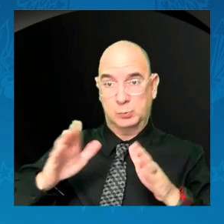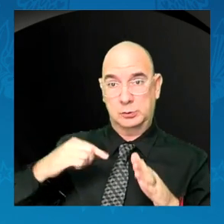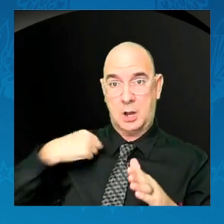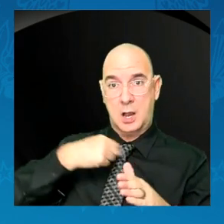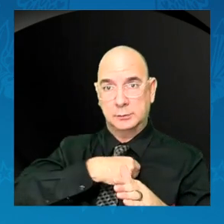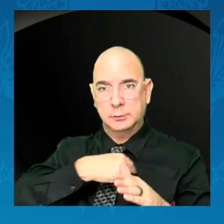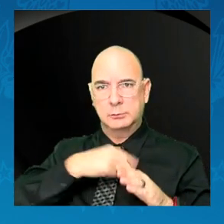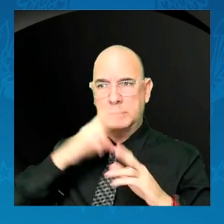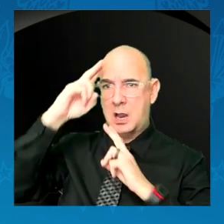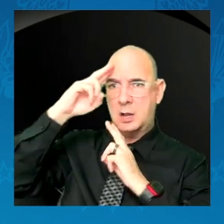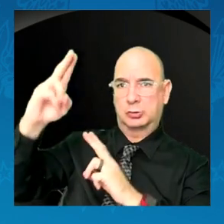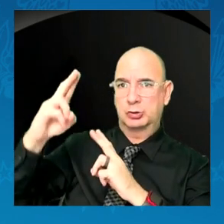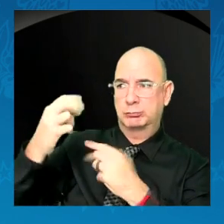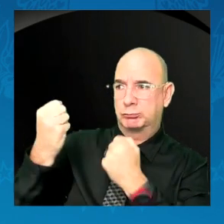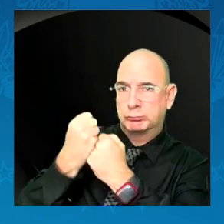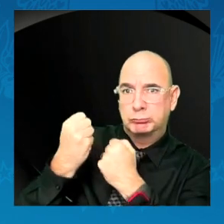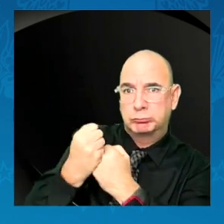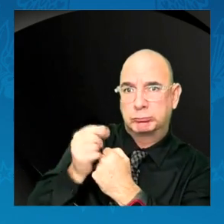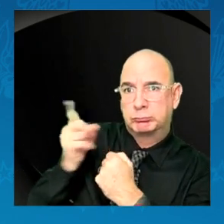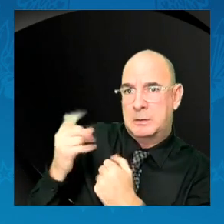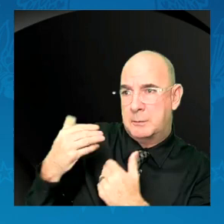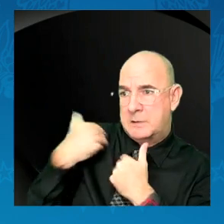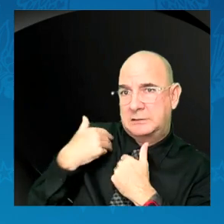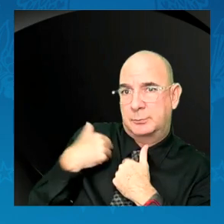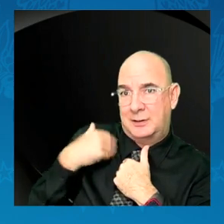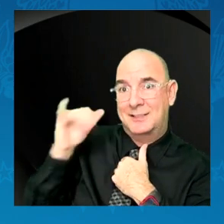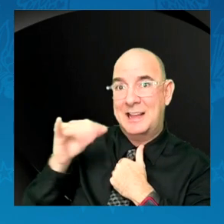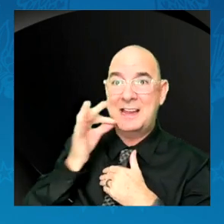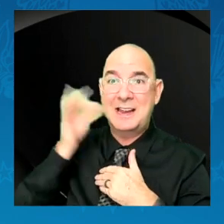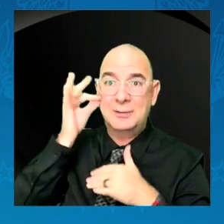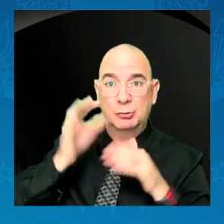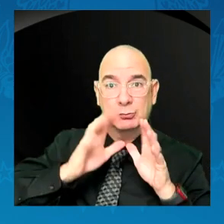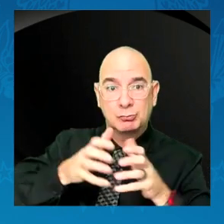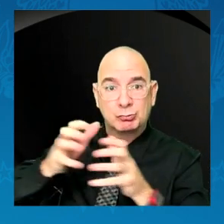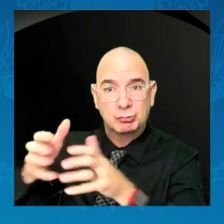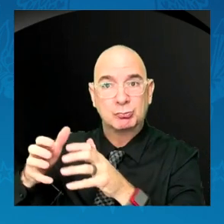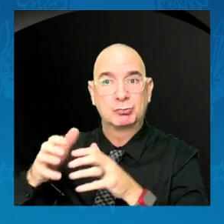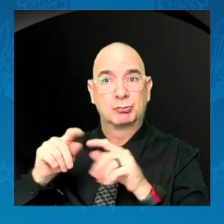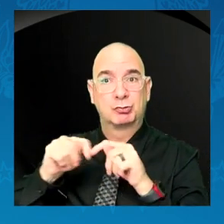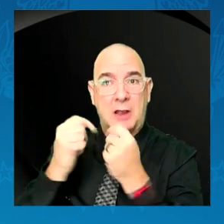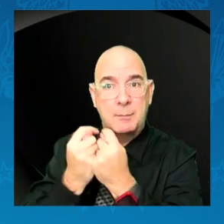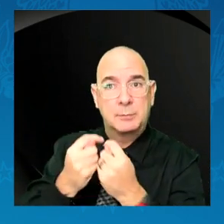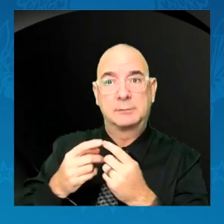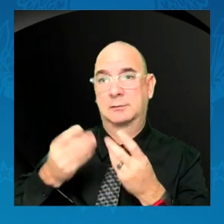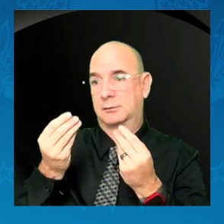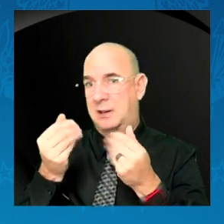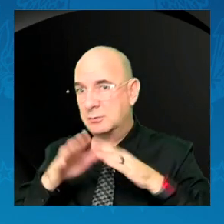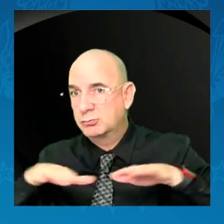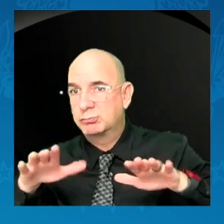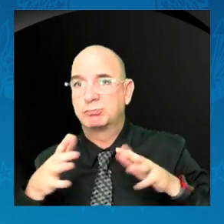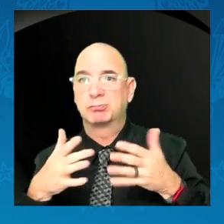manage our nation's lands and resources, protect our fish and wildlife, preserve our cultural heritage,